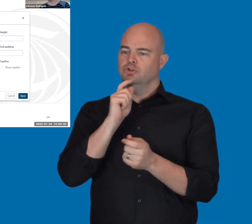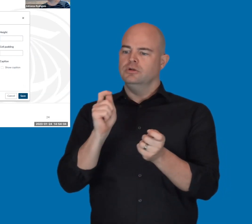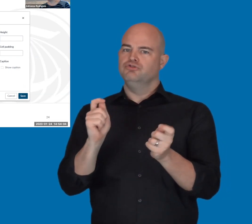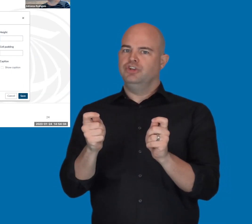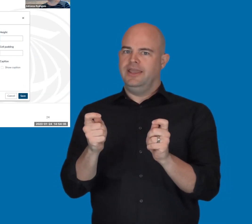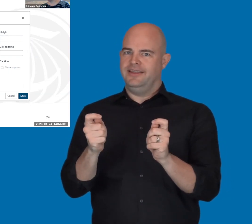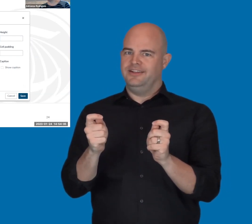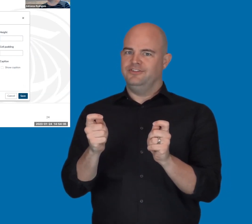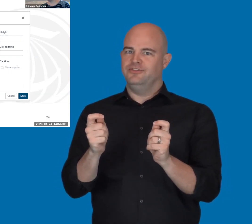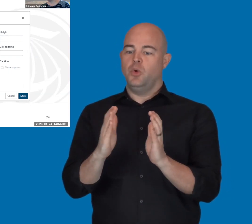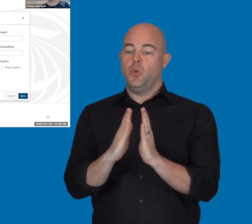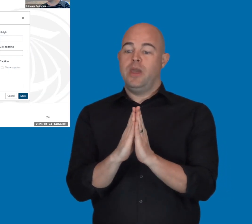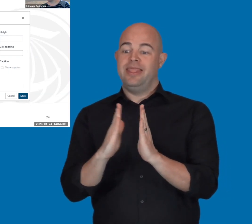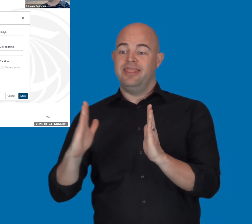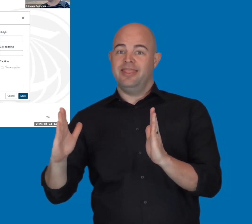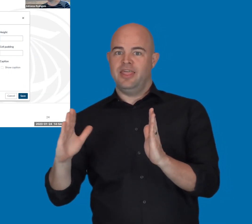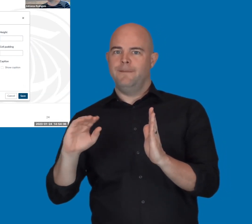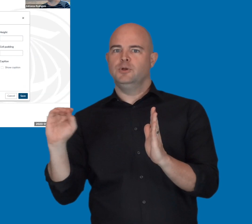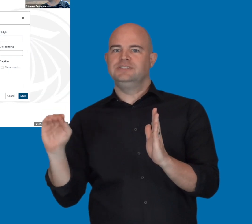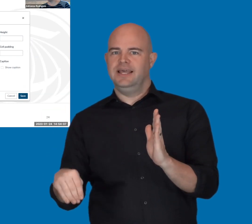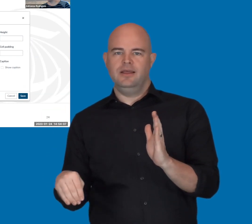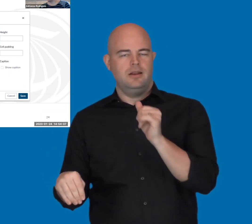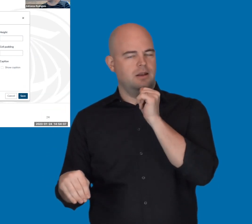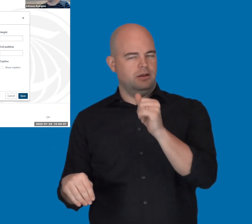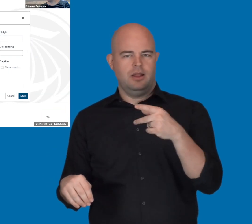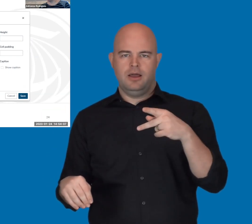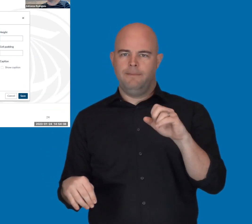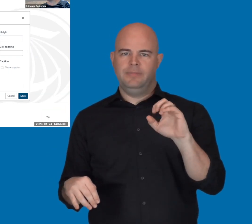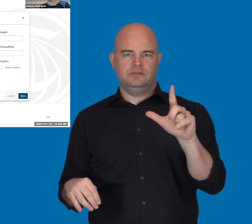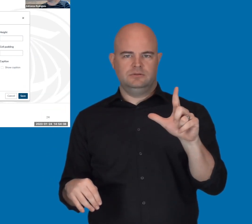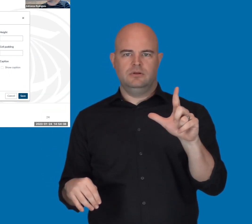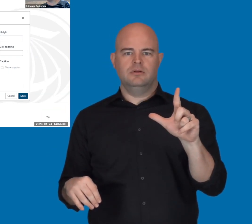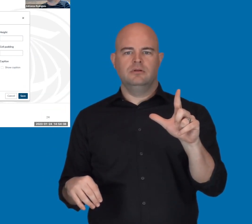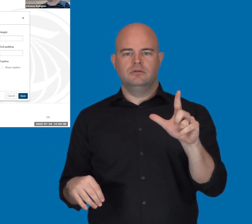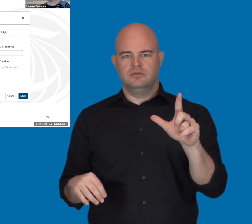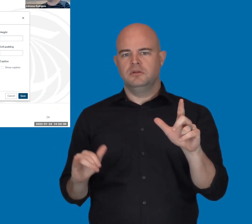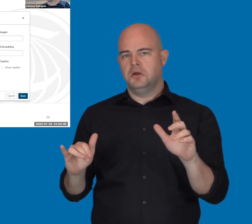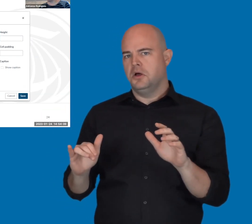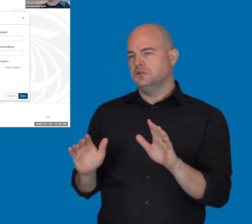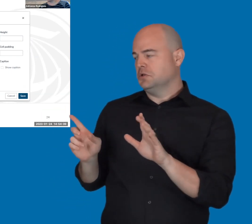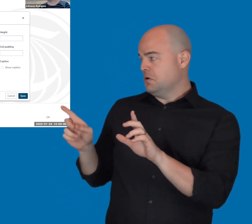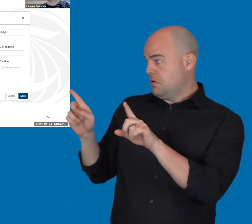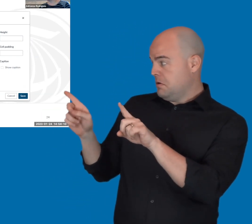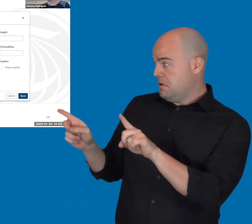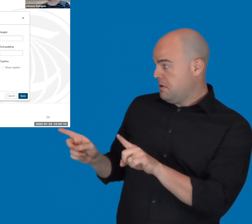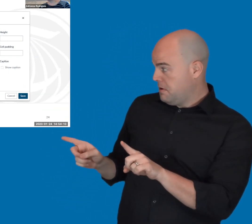to percentage and not pixels. Make sure you add your border with a caption